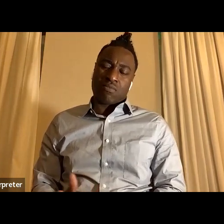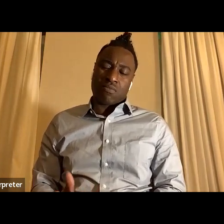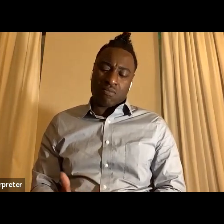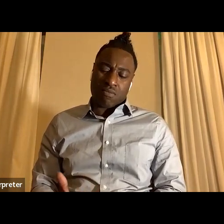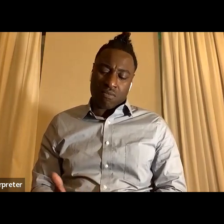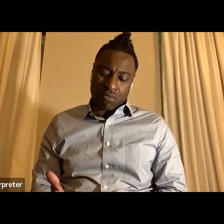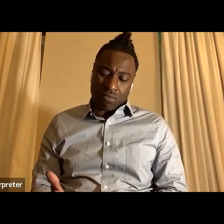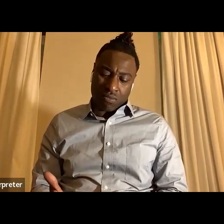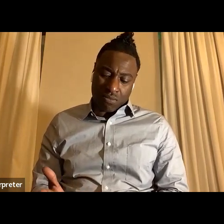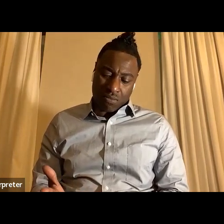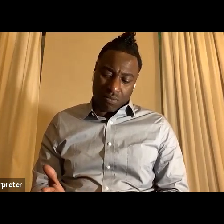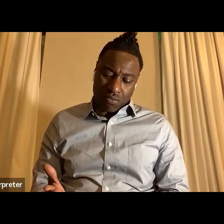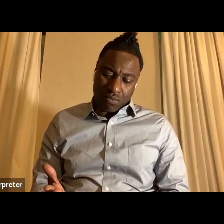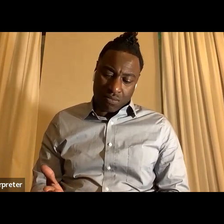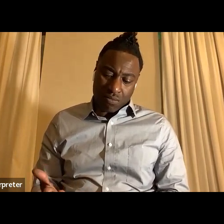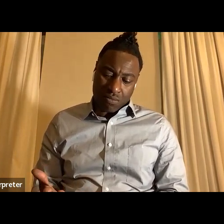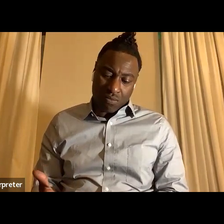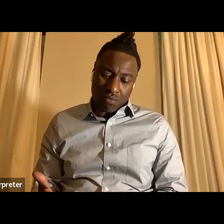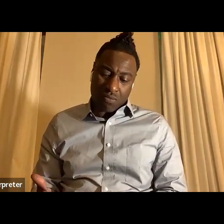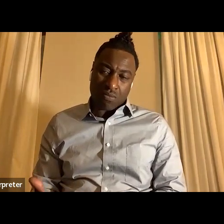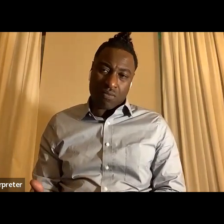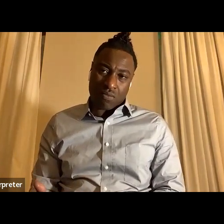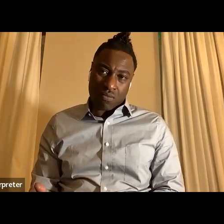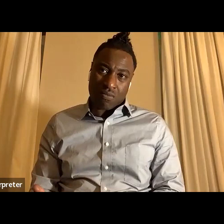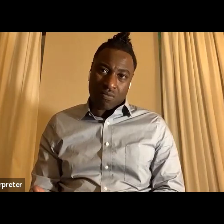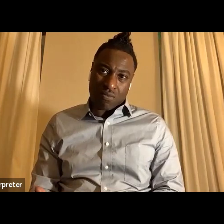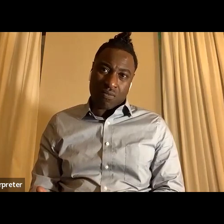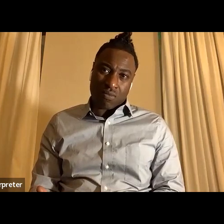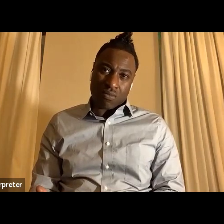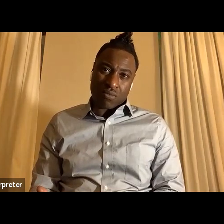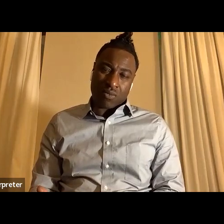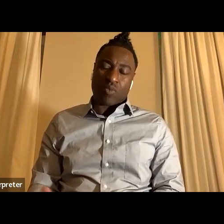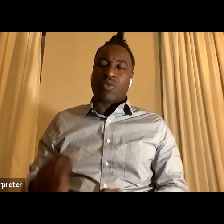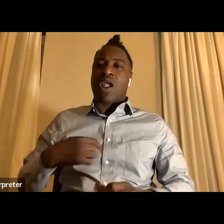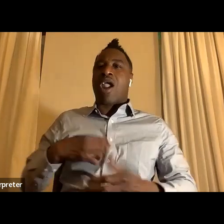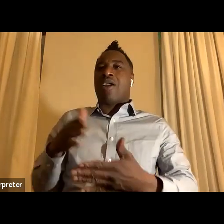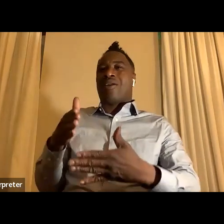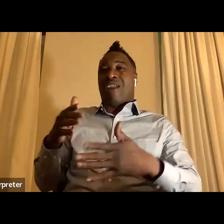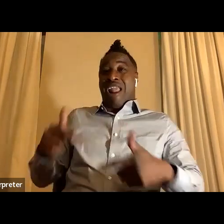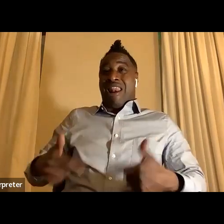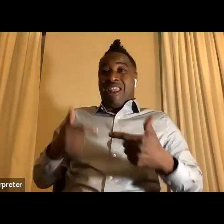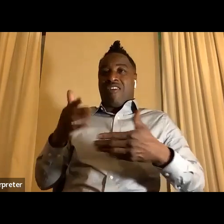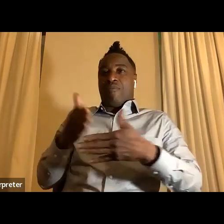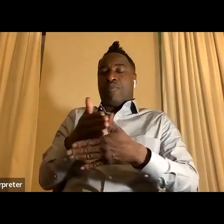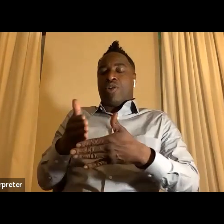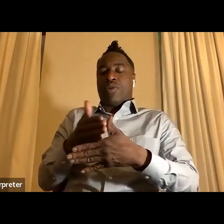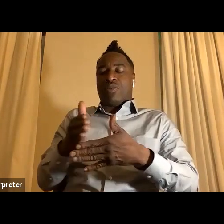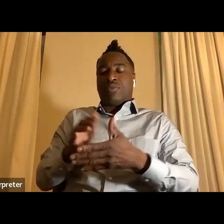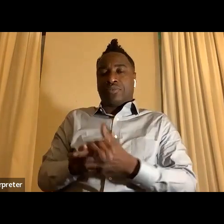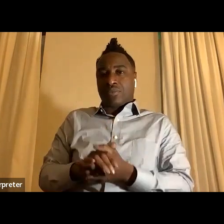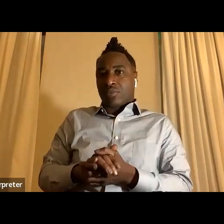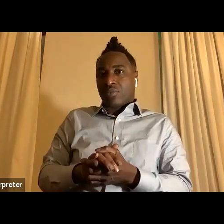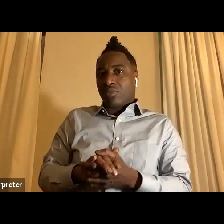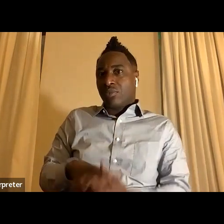Montgomery County PG County, Elliot City and